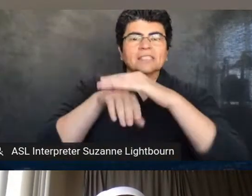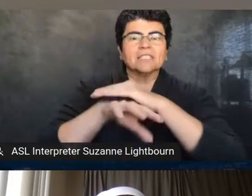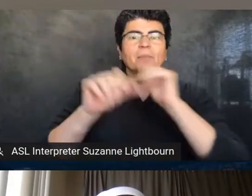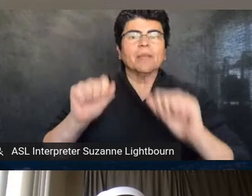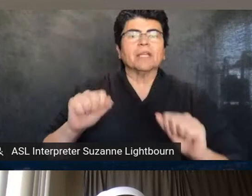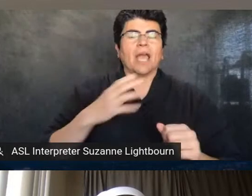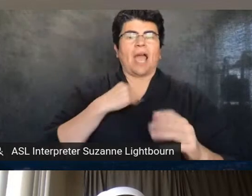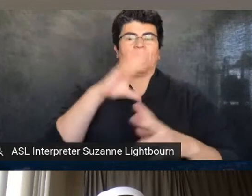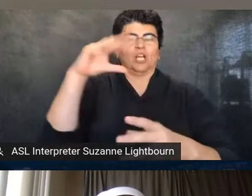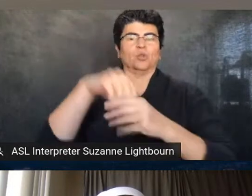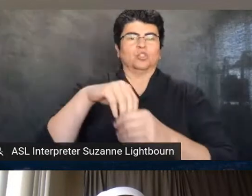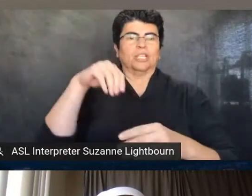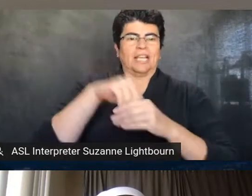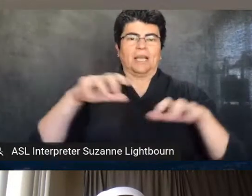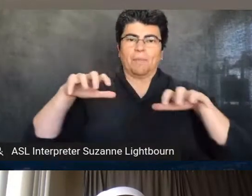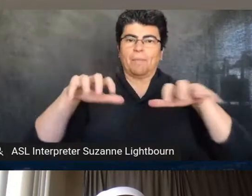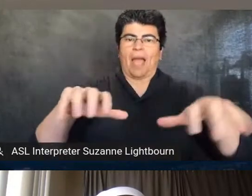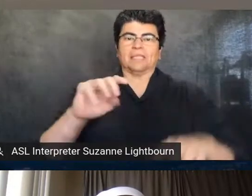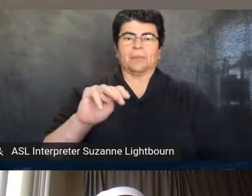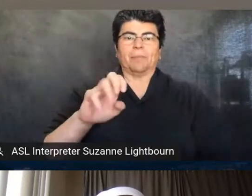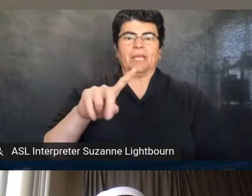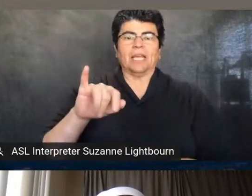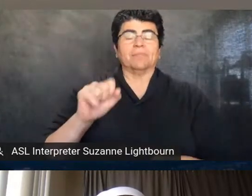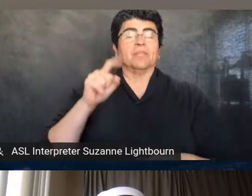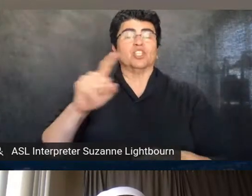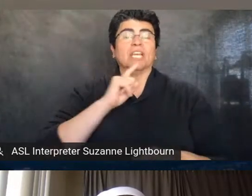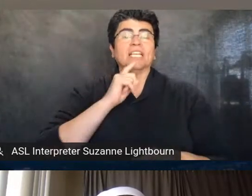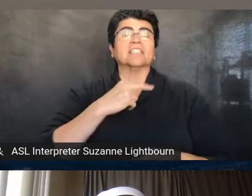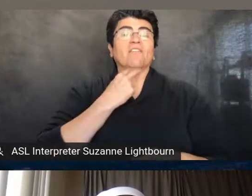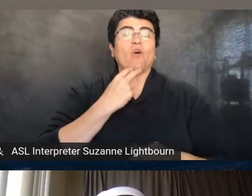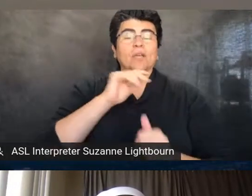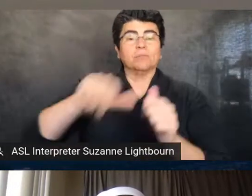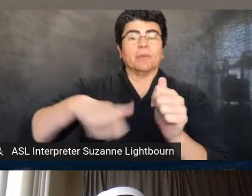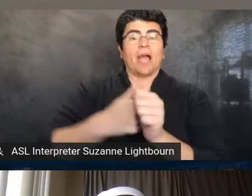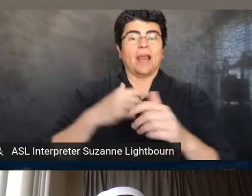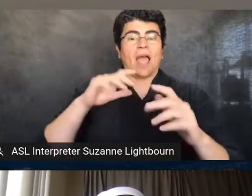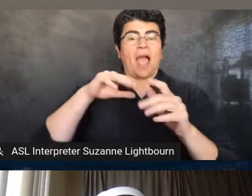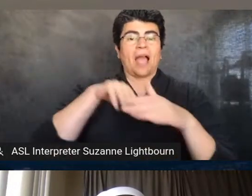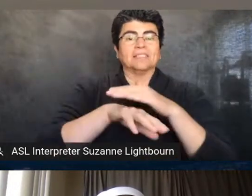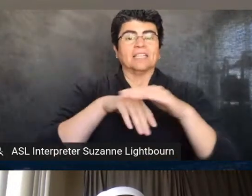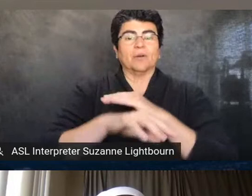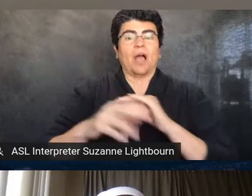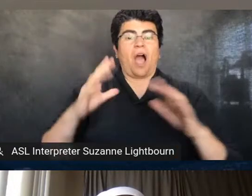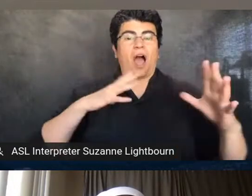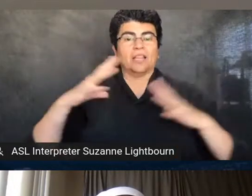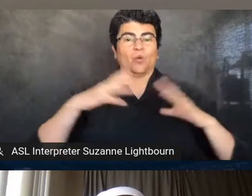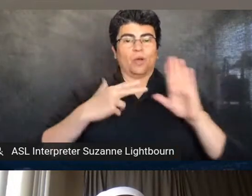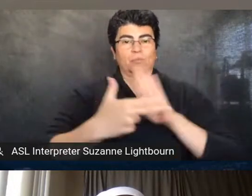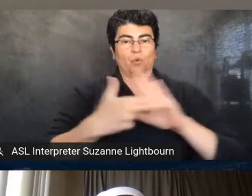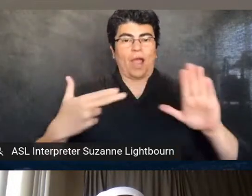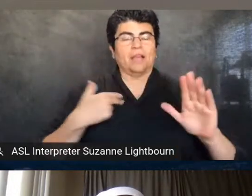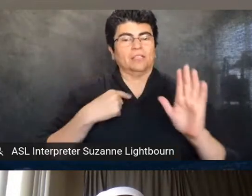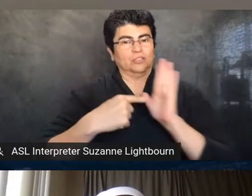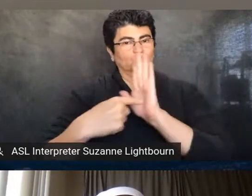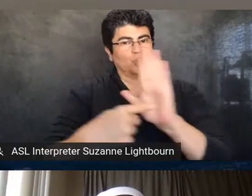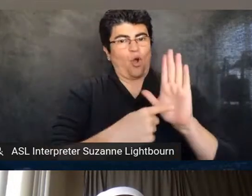in mass media. She is the voice behind the Accessibility Hollywood Grant, which highlights her journey as an actress,